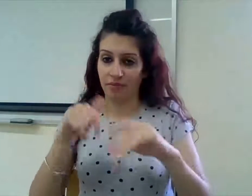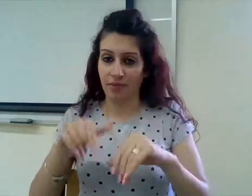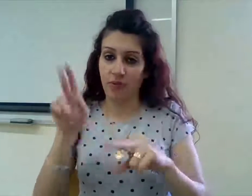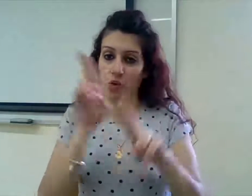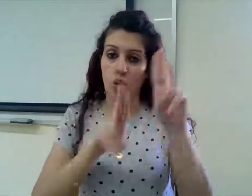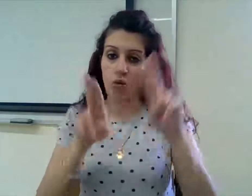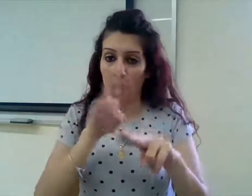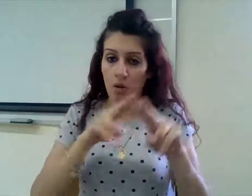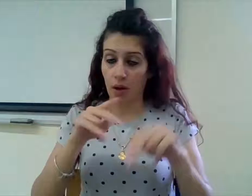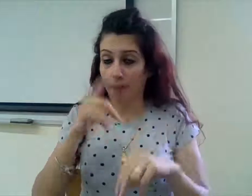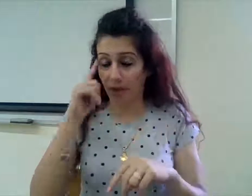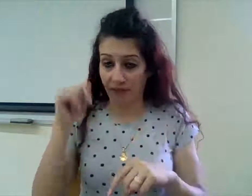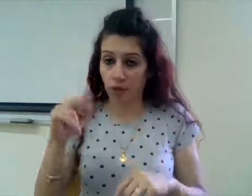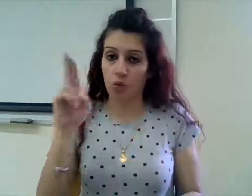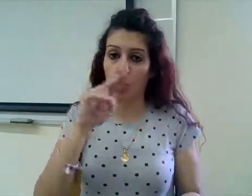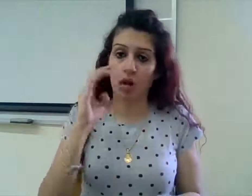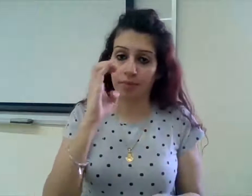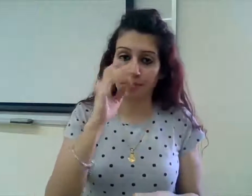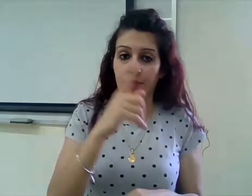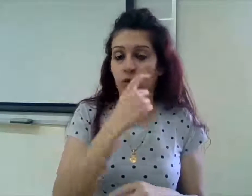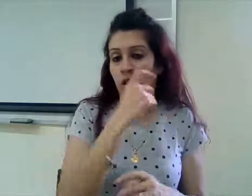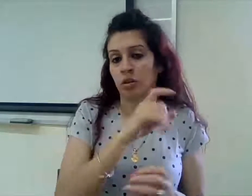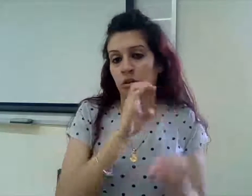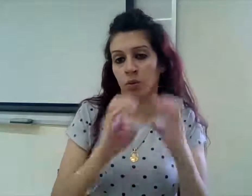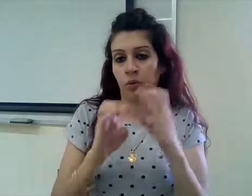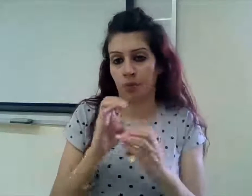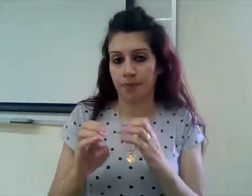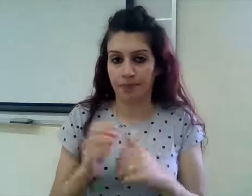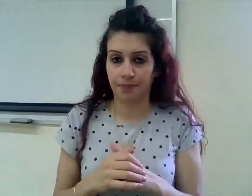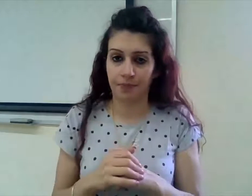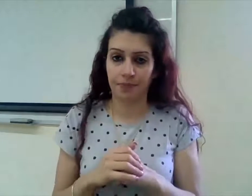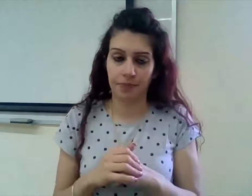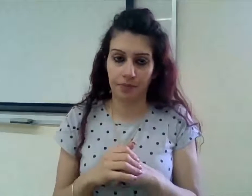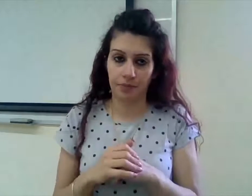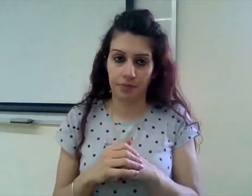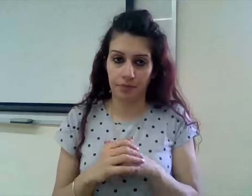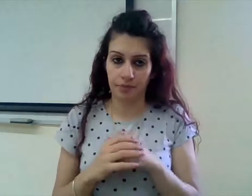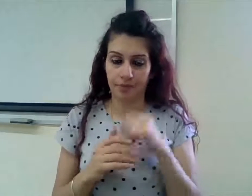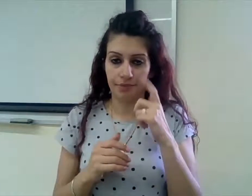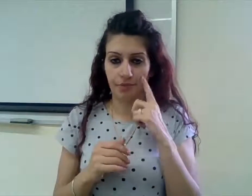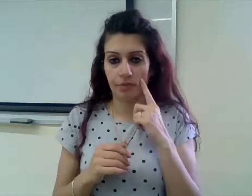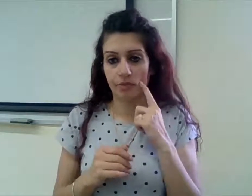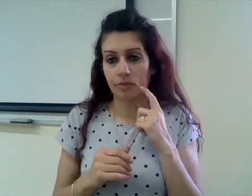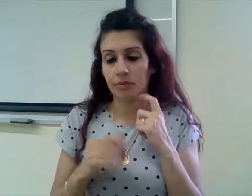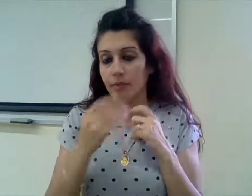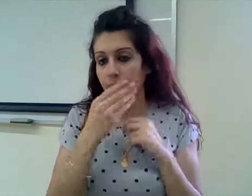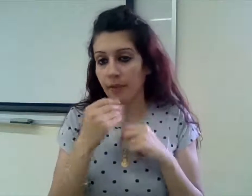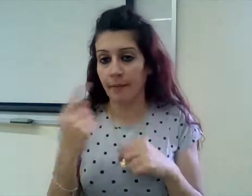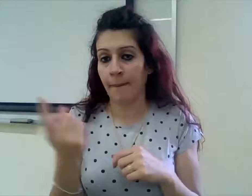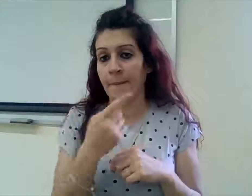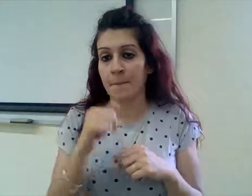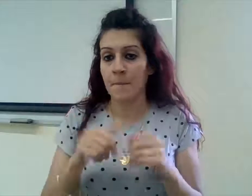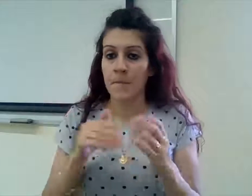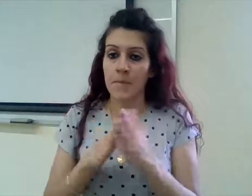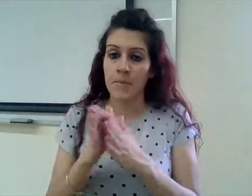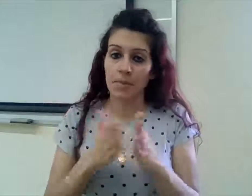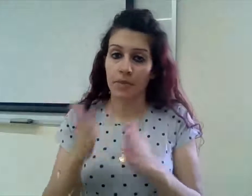is a breakdown related to the access and use of Kali provide children with disabilities